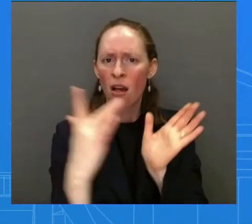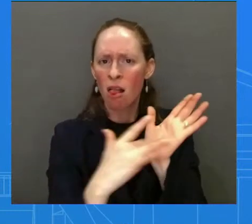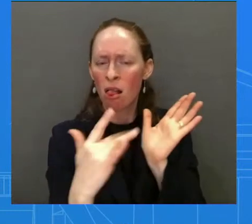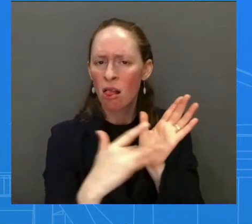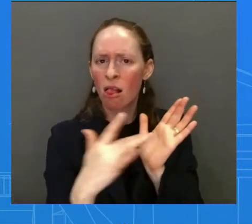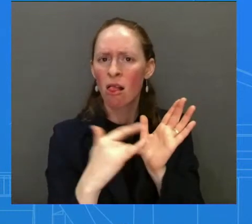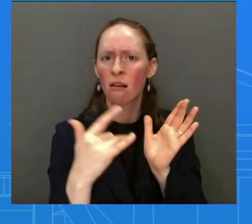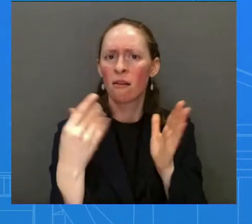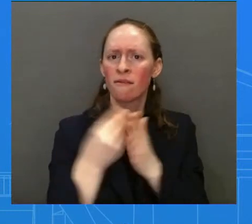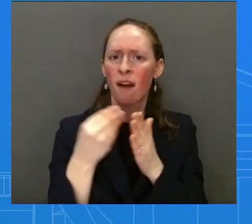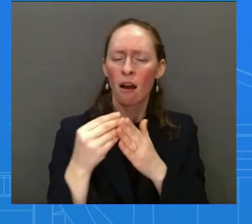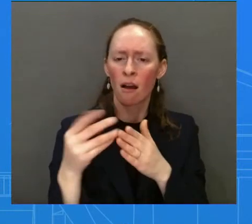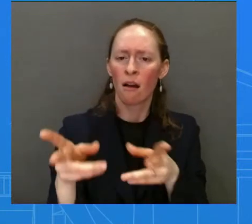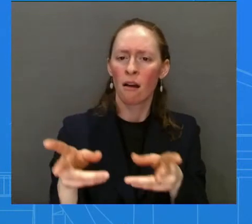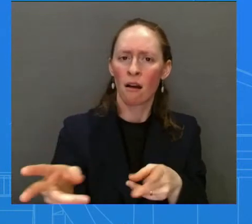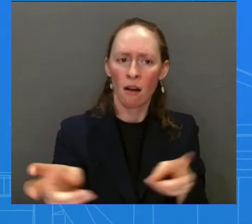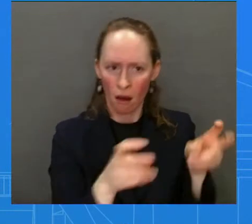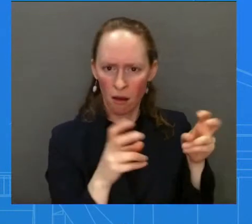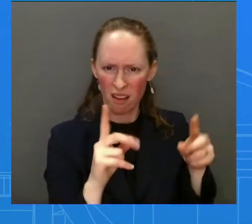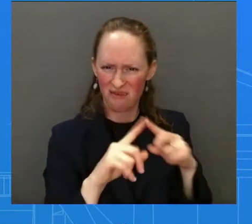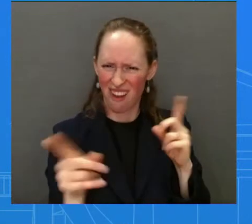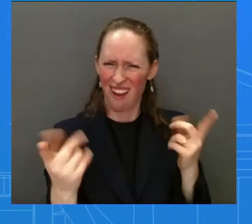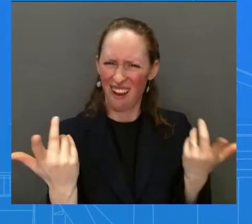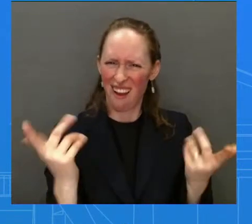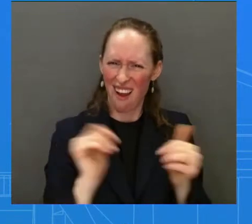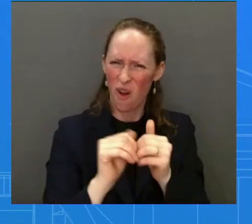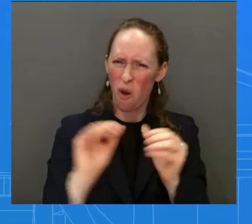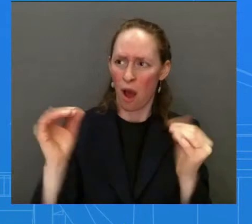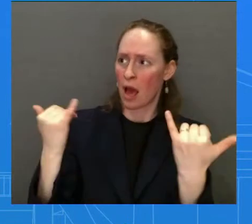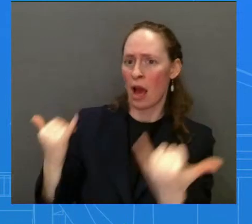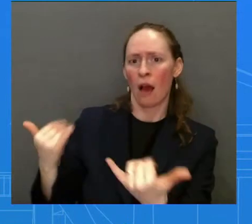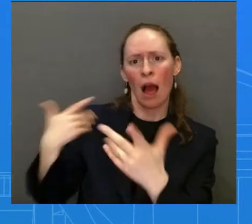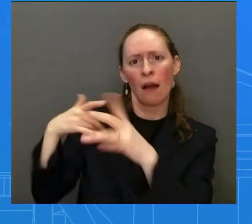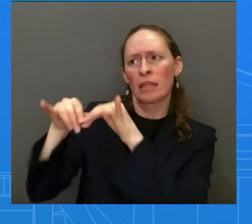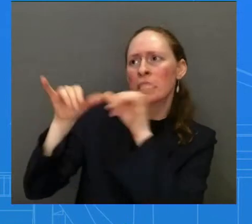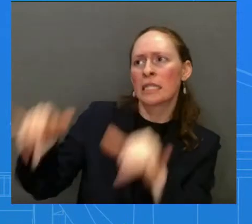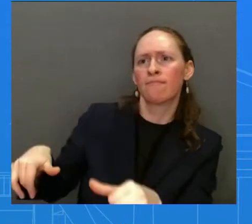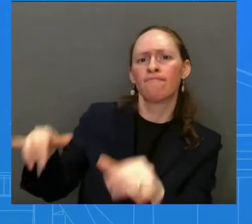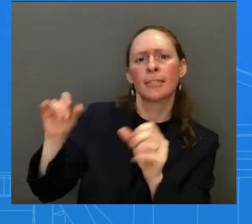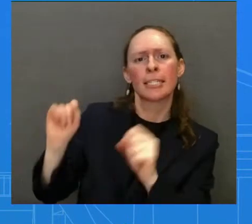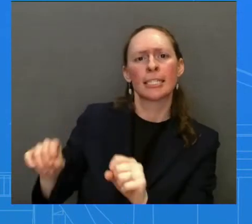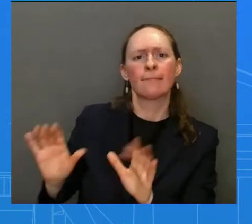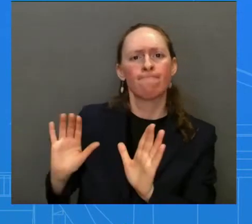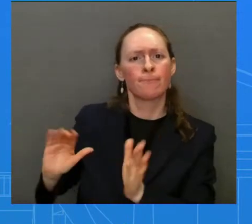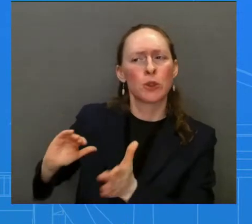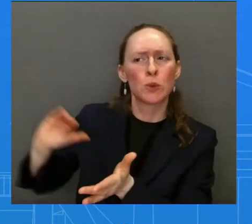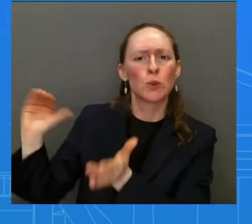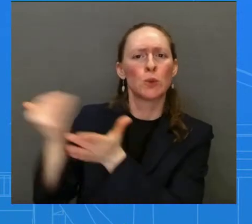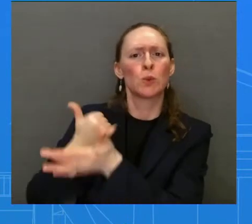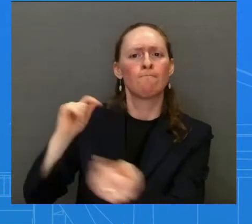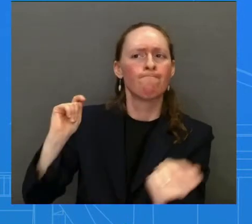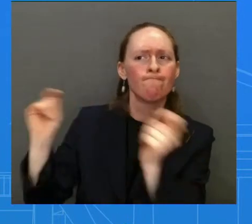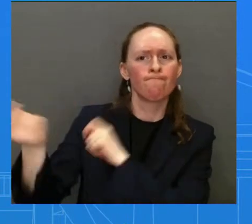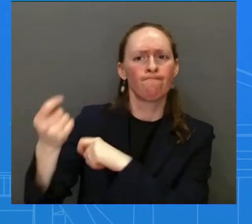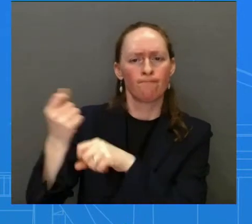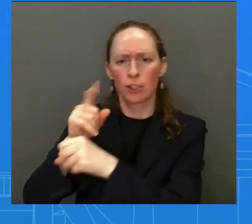you know, this moves quickly and smoothly going forward and we don't have to do this fact-digging process again. Do you have any response to that?